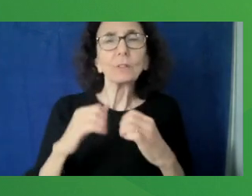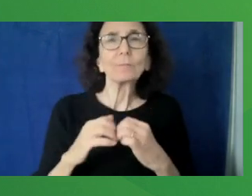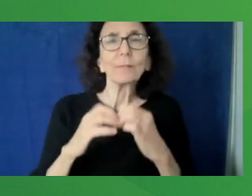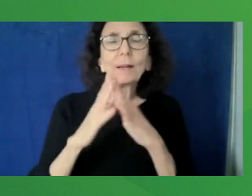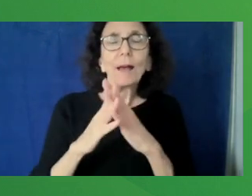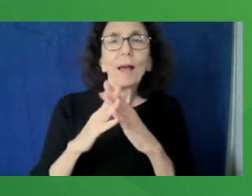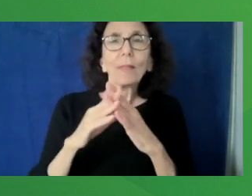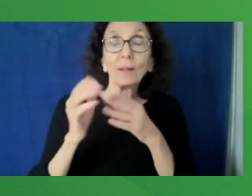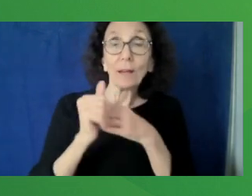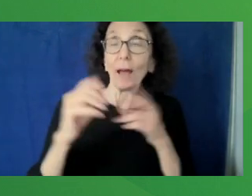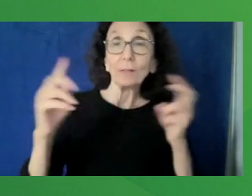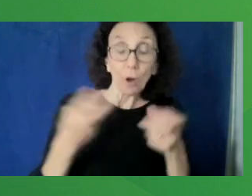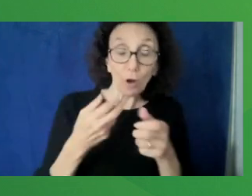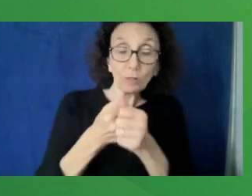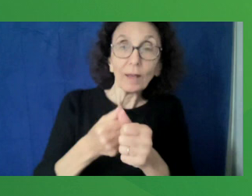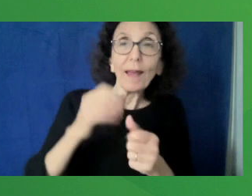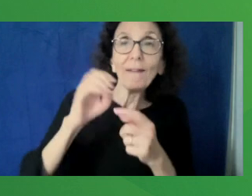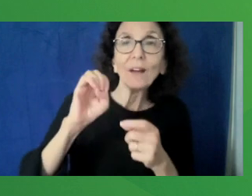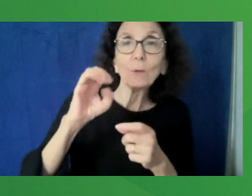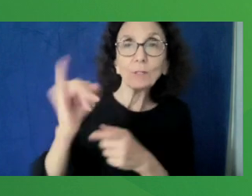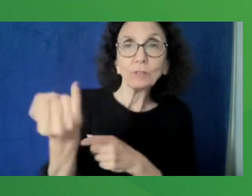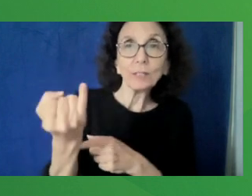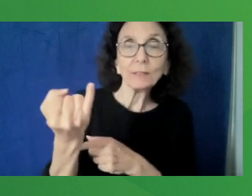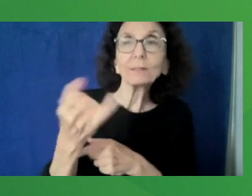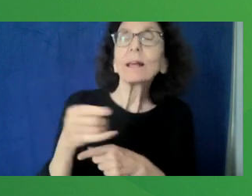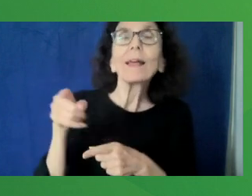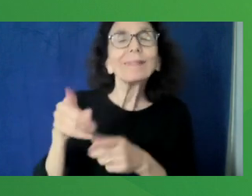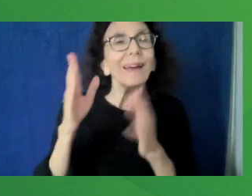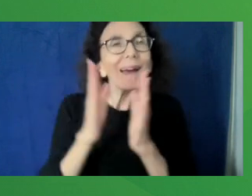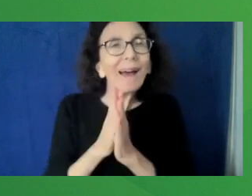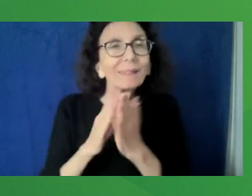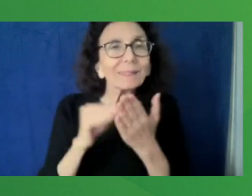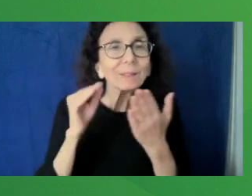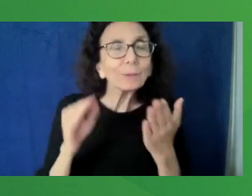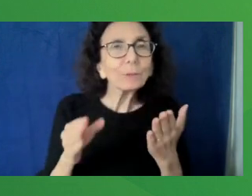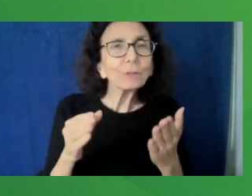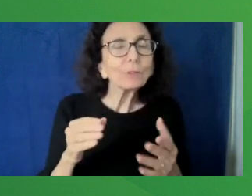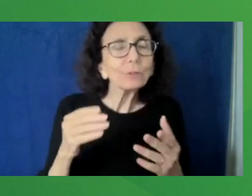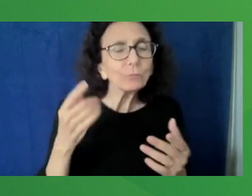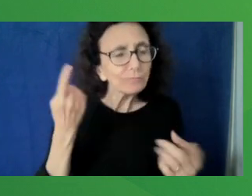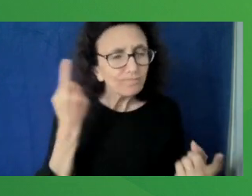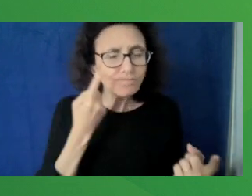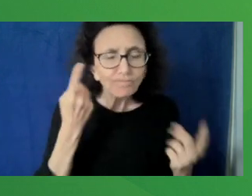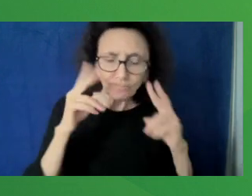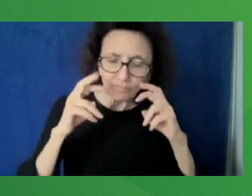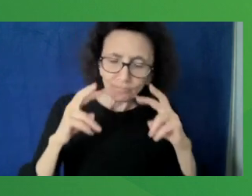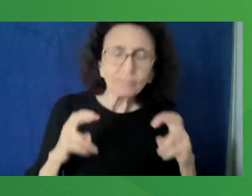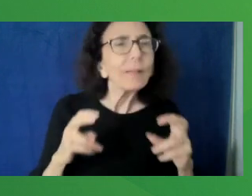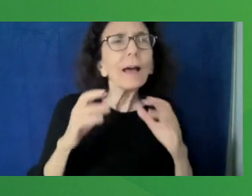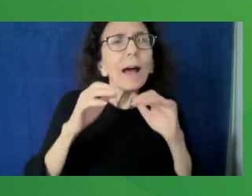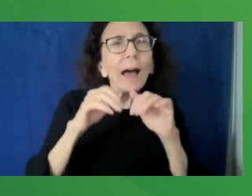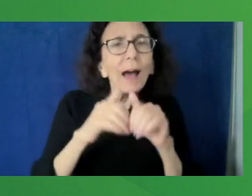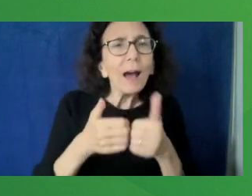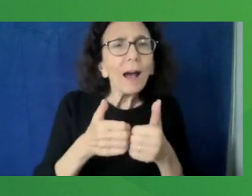and this guide asks students to really explore the question of how can we create environments